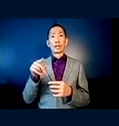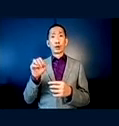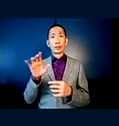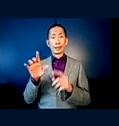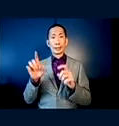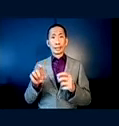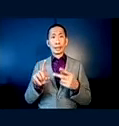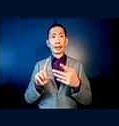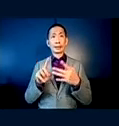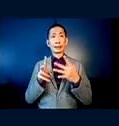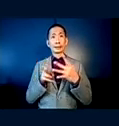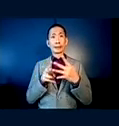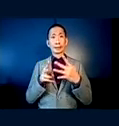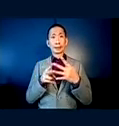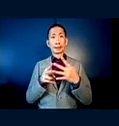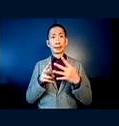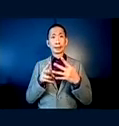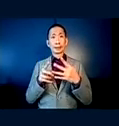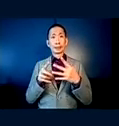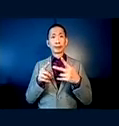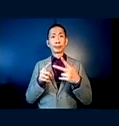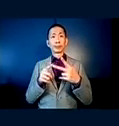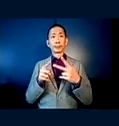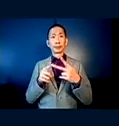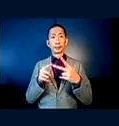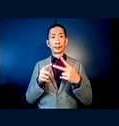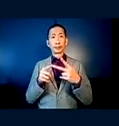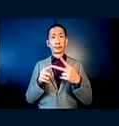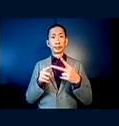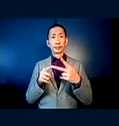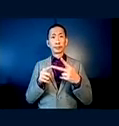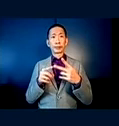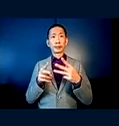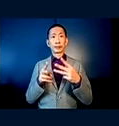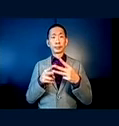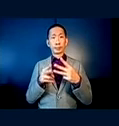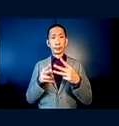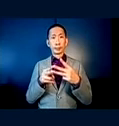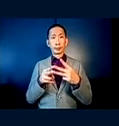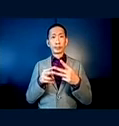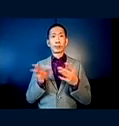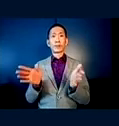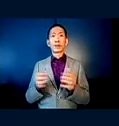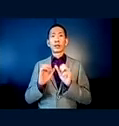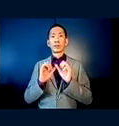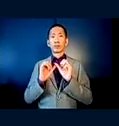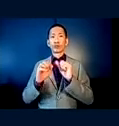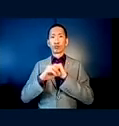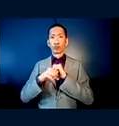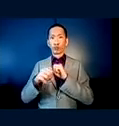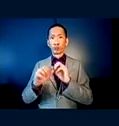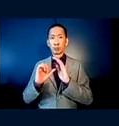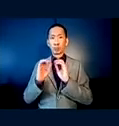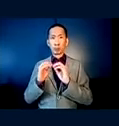POINT-OF-CARE TESTING FOR COVID-19, RAD X RAD, RADx-ATP PUSHING THE ENVELOPE.